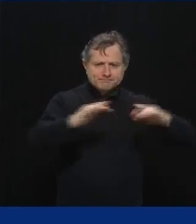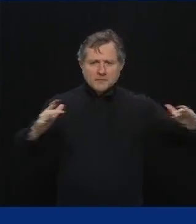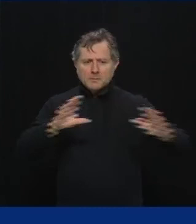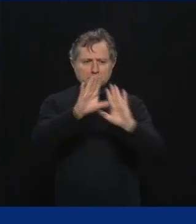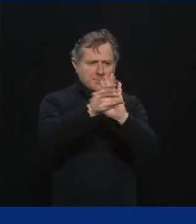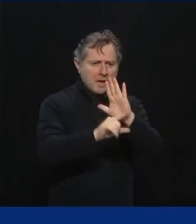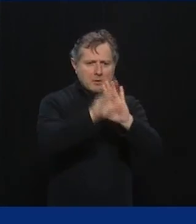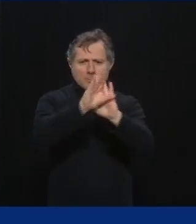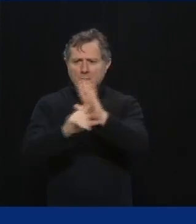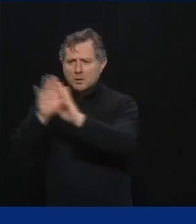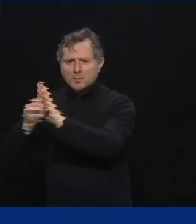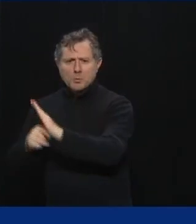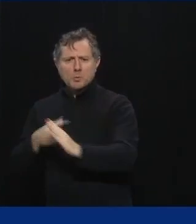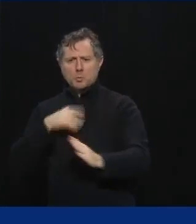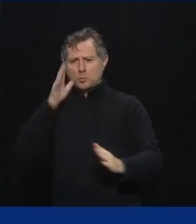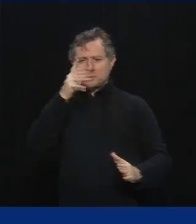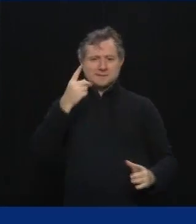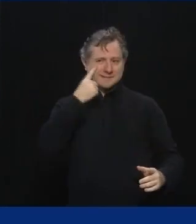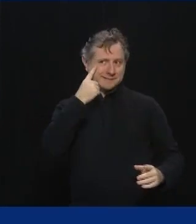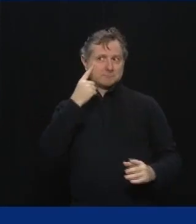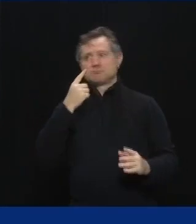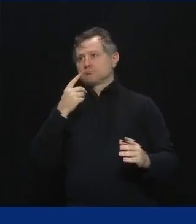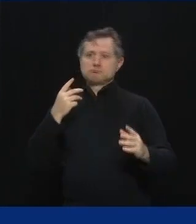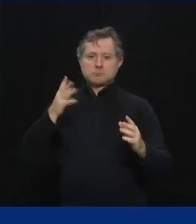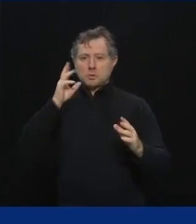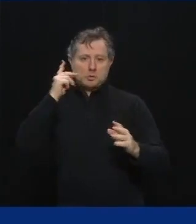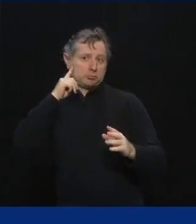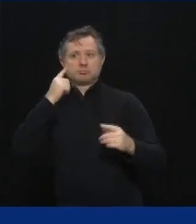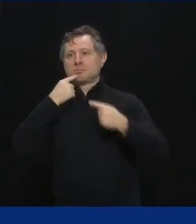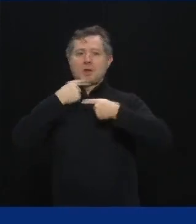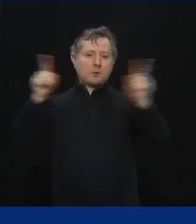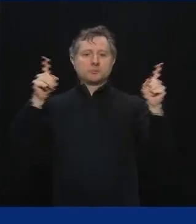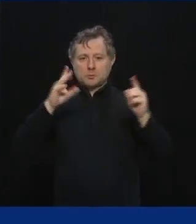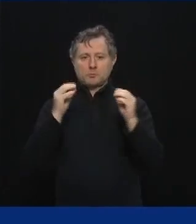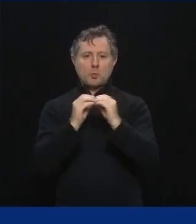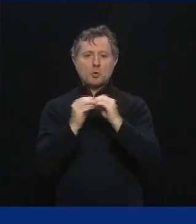BUT I WANT TO THANK THE COMMISSION FOR THEIR THOROUGH